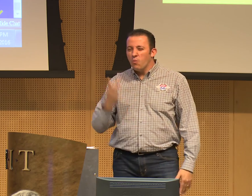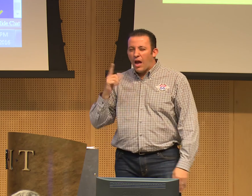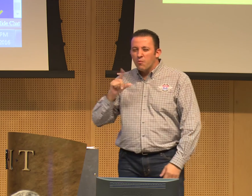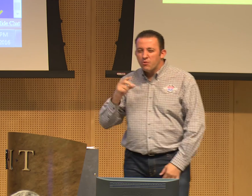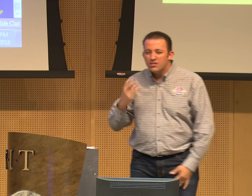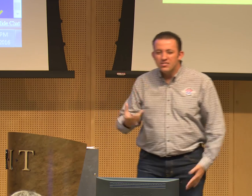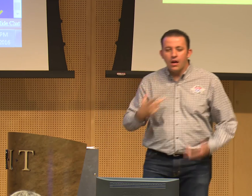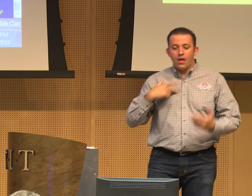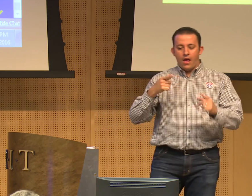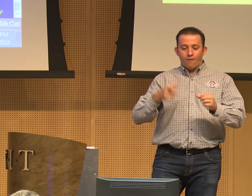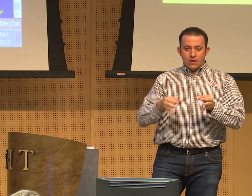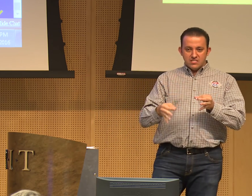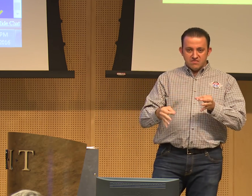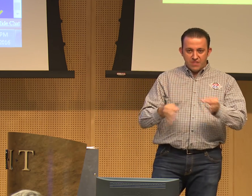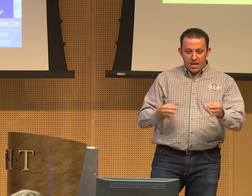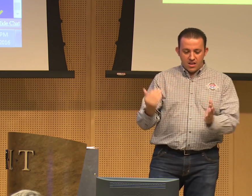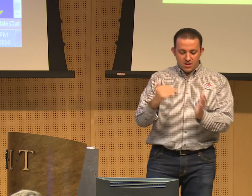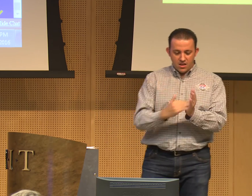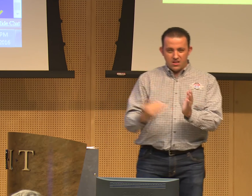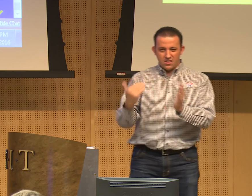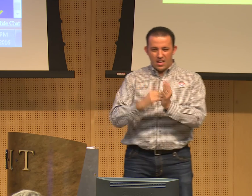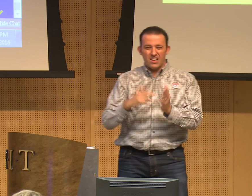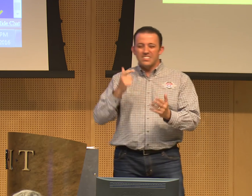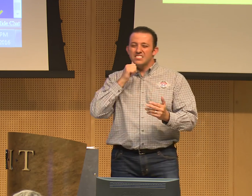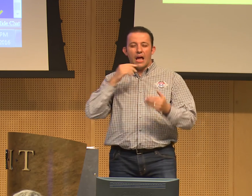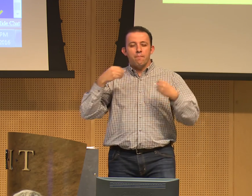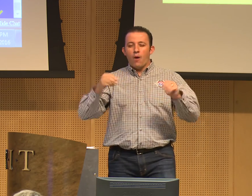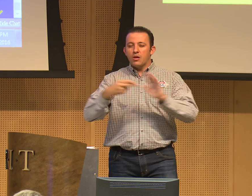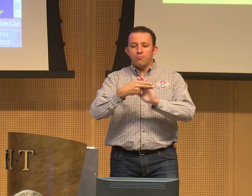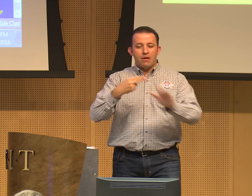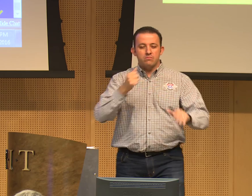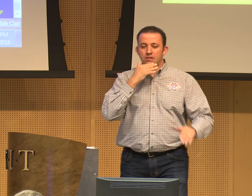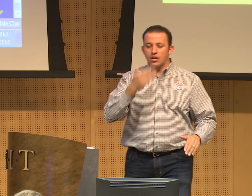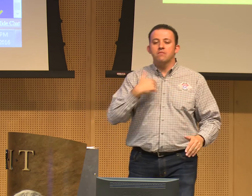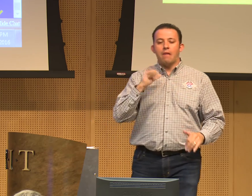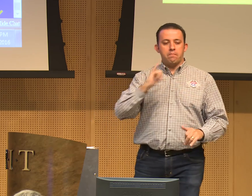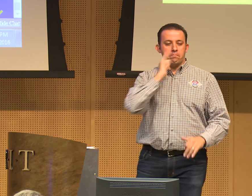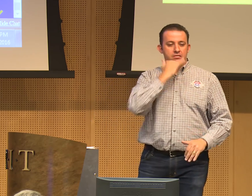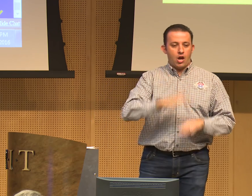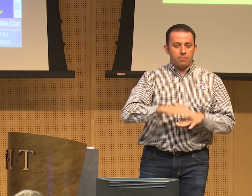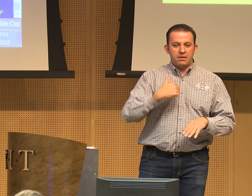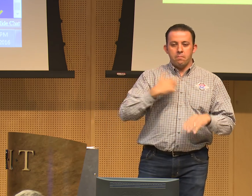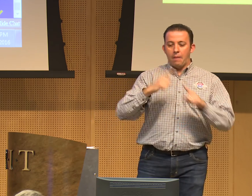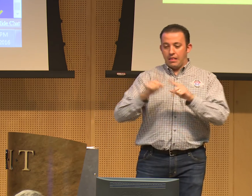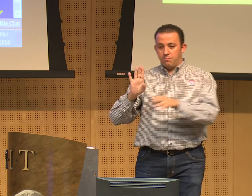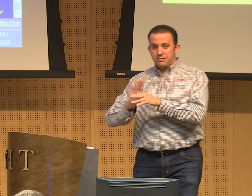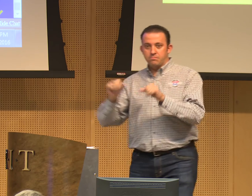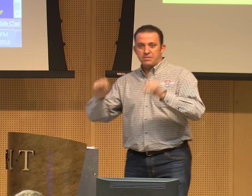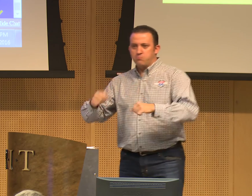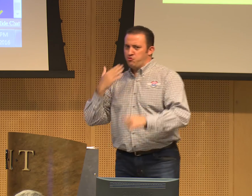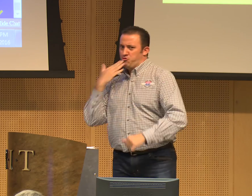and people weren't familiar with the name of the company, but it really wasn't a good brand for me, and that was a mistake on my part.